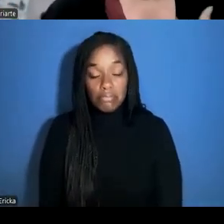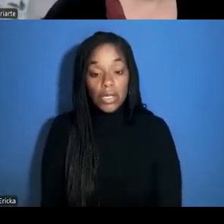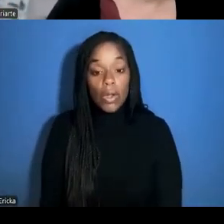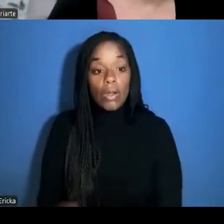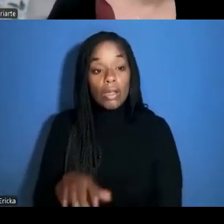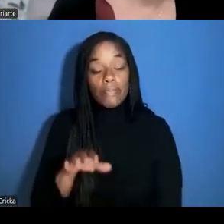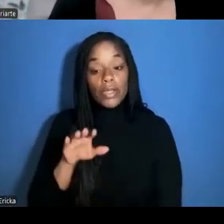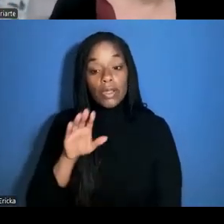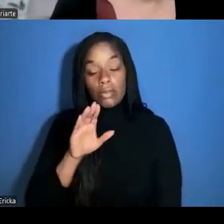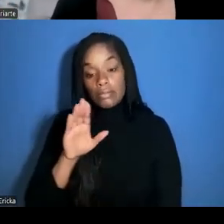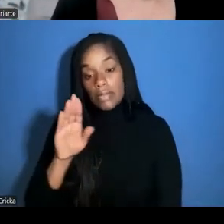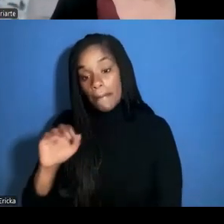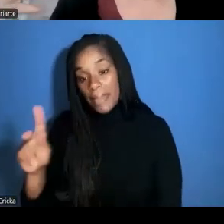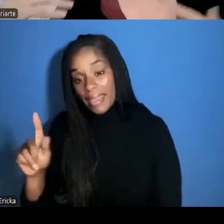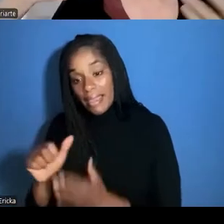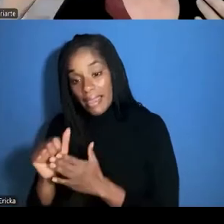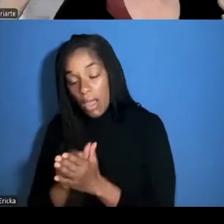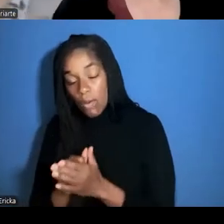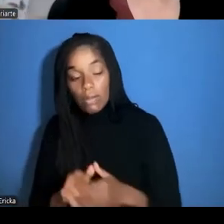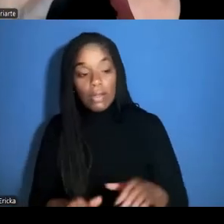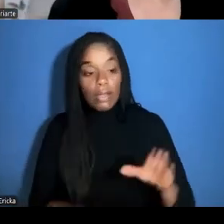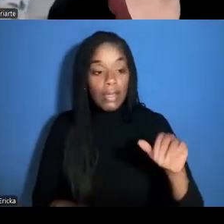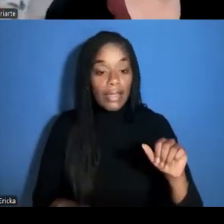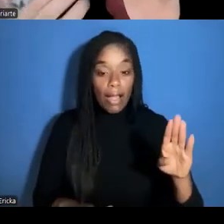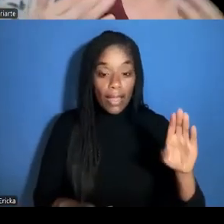then you can do it that way. If you want to withdraw money